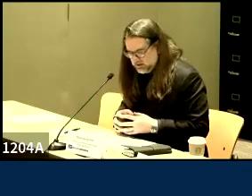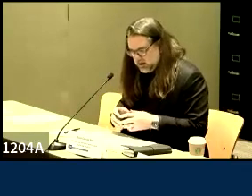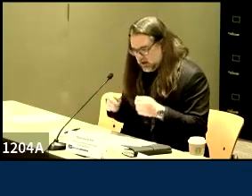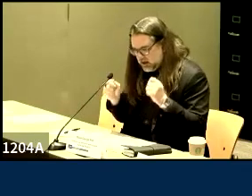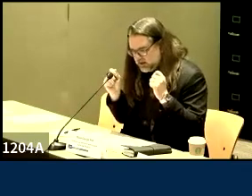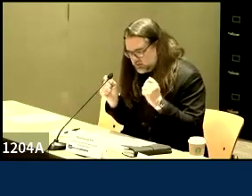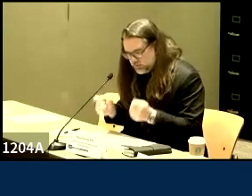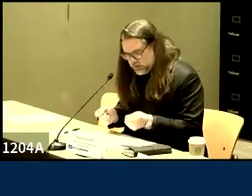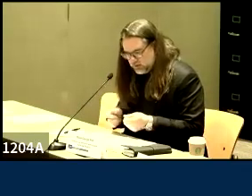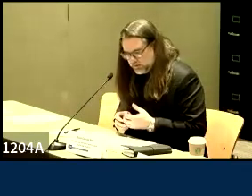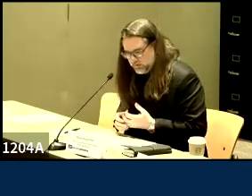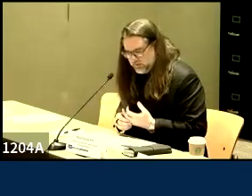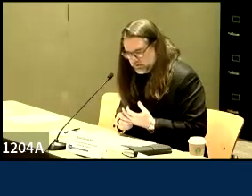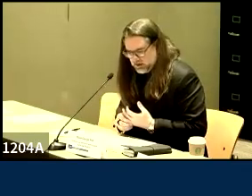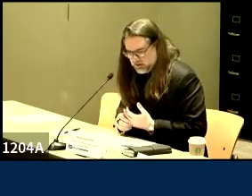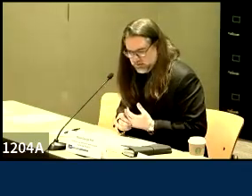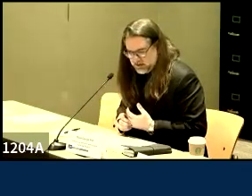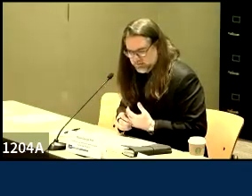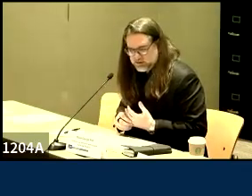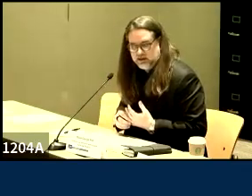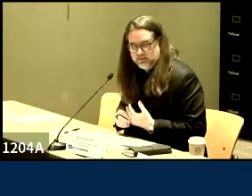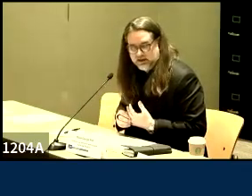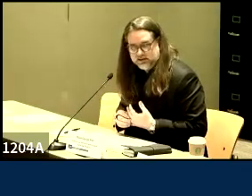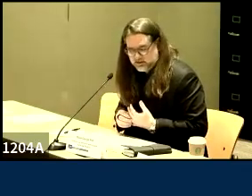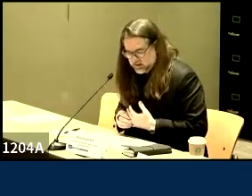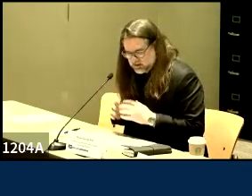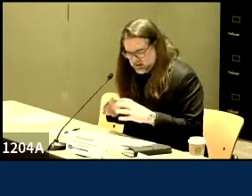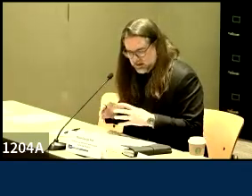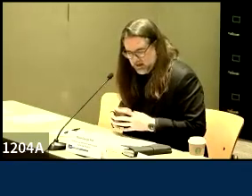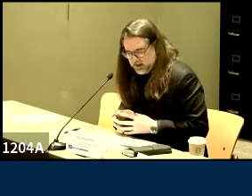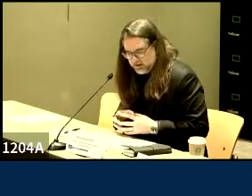And it is critical that we build on those efforts and the successes that they've had.